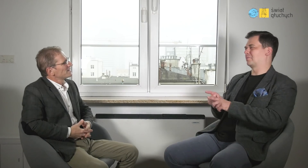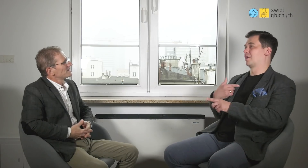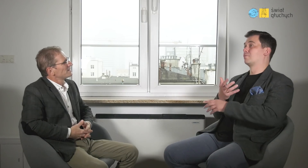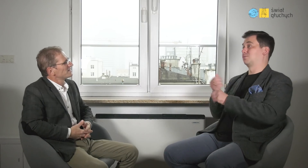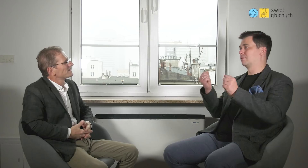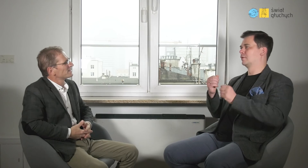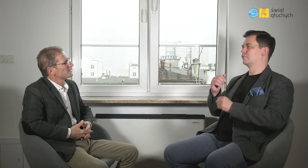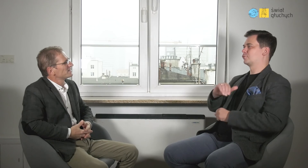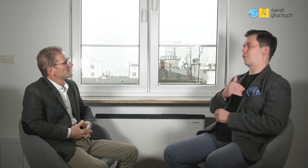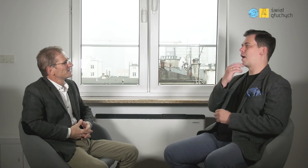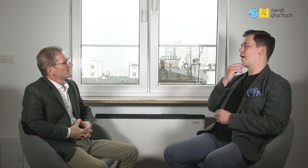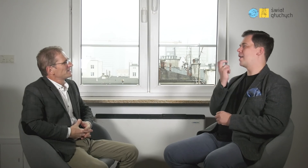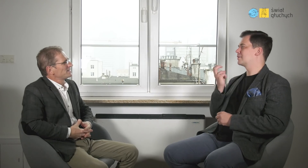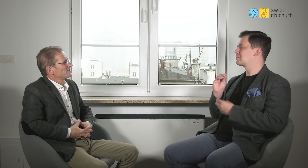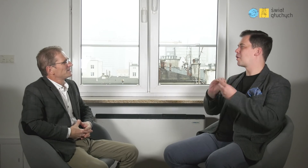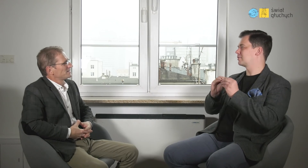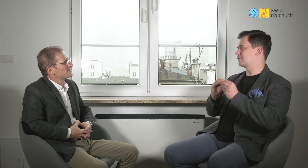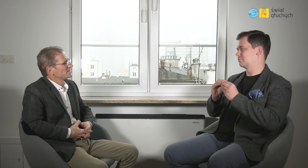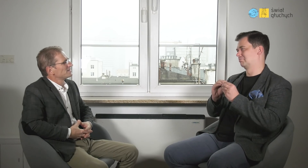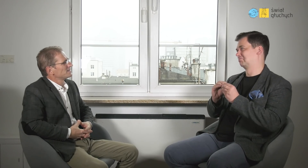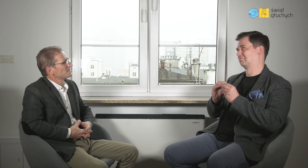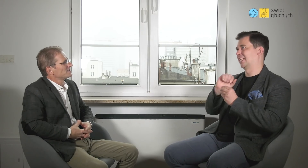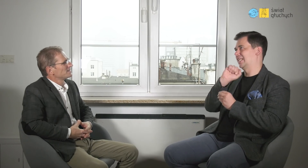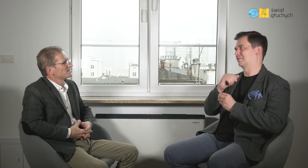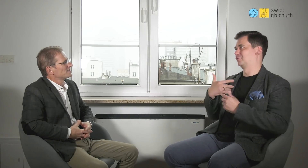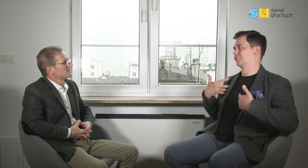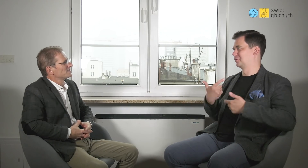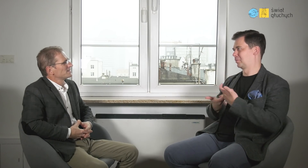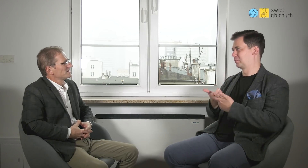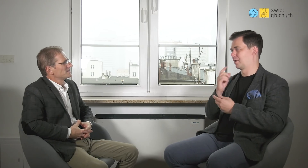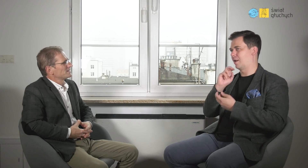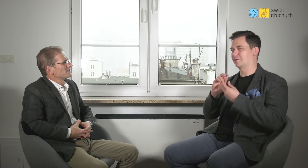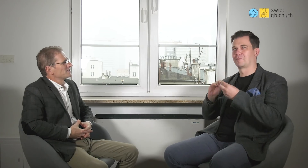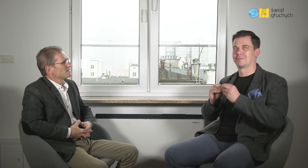I, on the other hand, graduated from the electronics-assembly school. I have not dealt with this in my life.